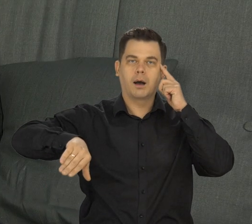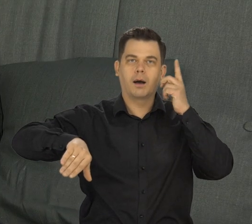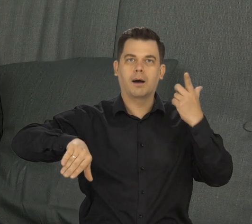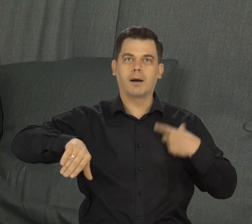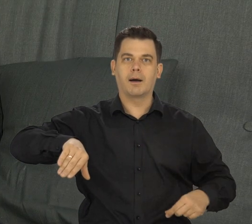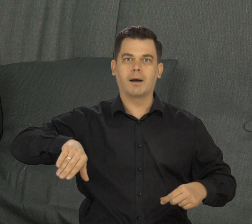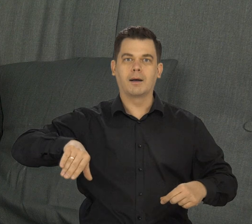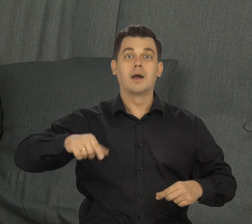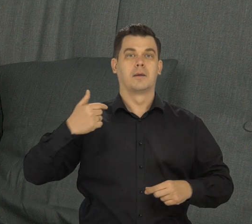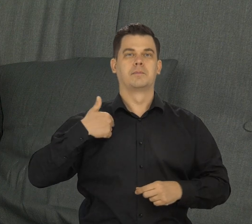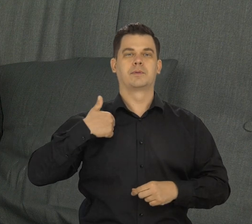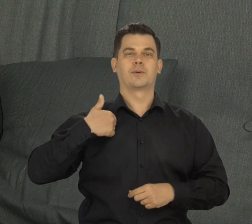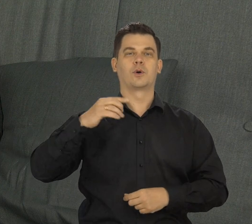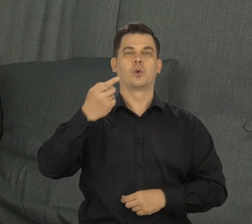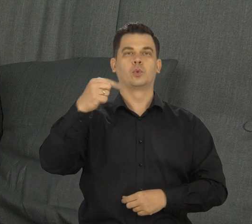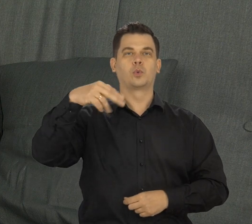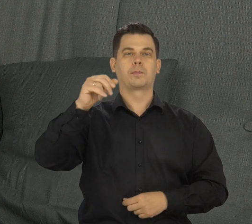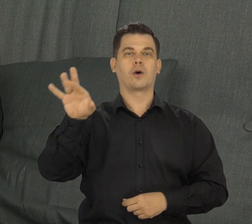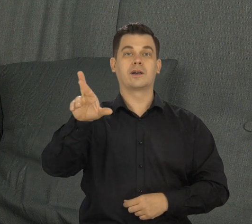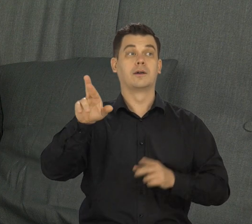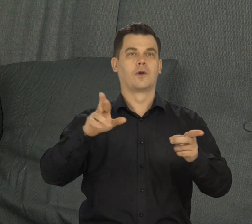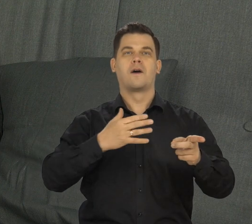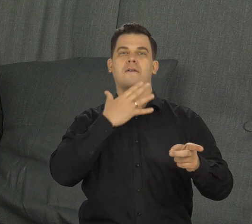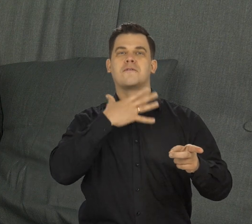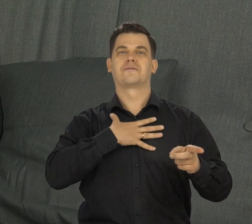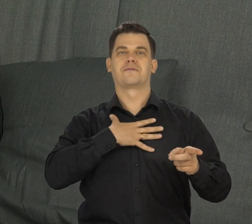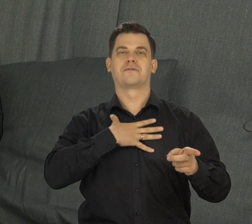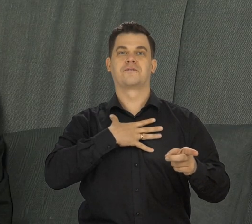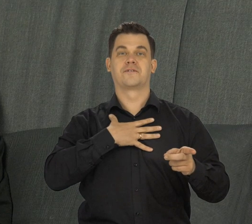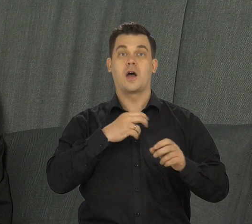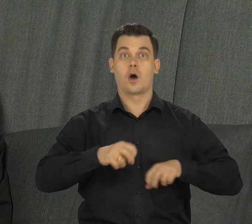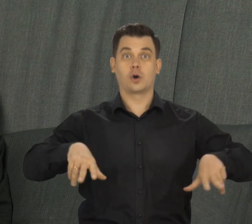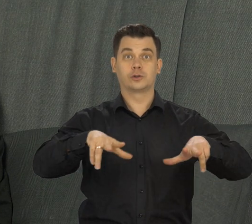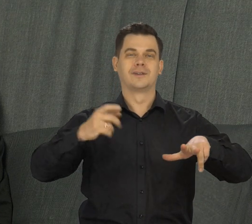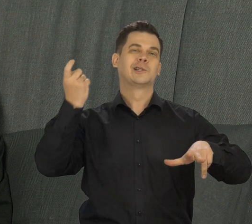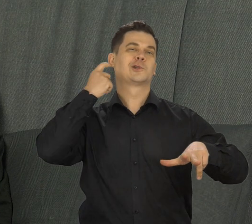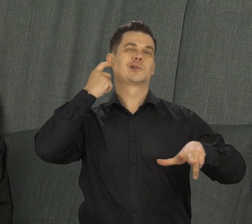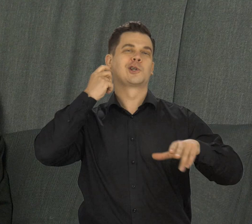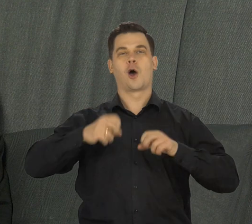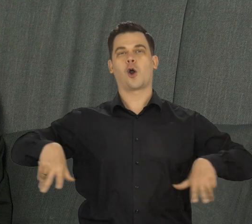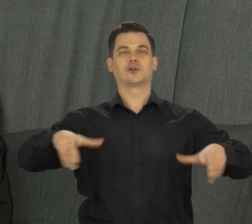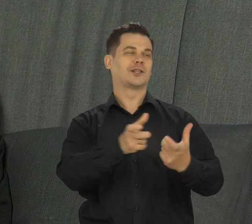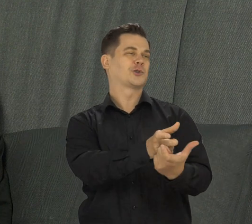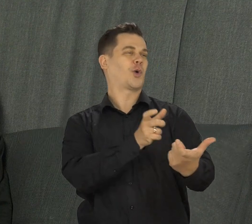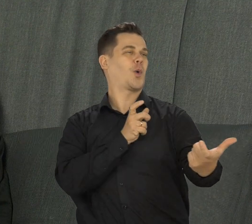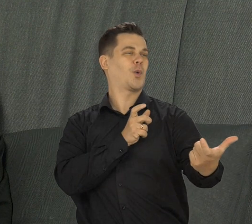when I saw the image Susan Dupor's "The Family Dog." The painting depicts a hearing family at the dinner table,